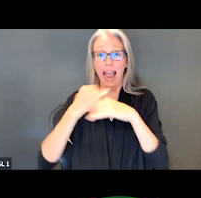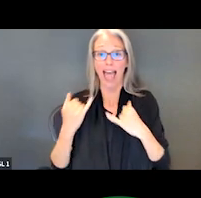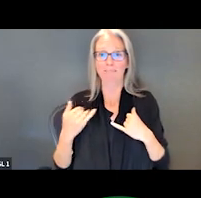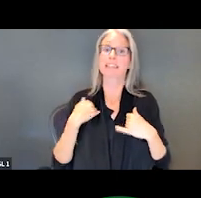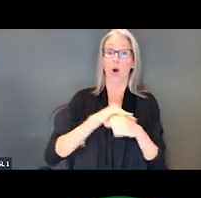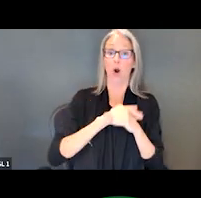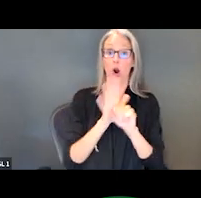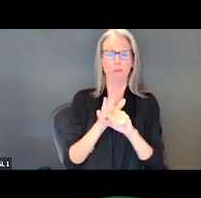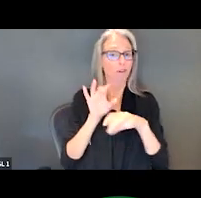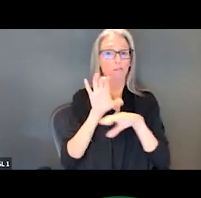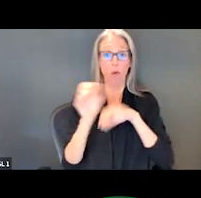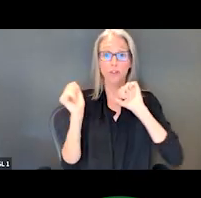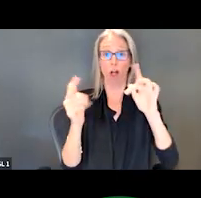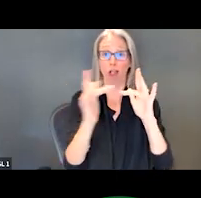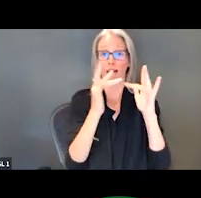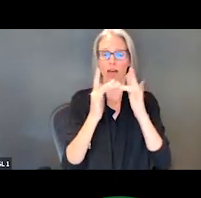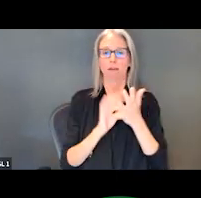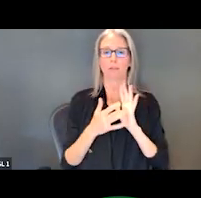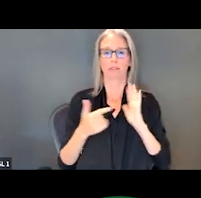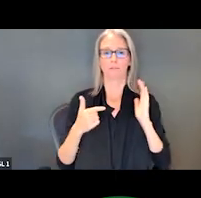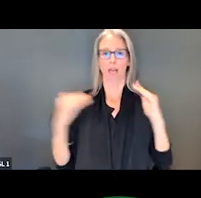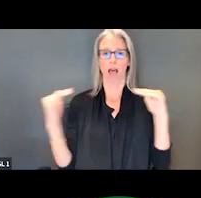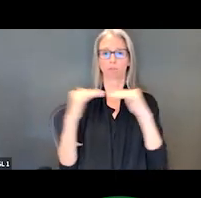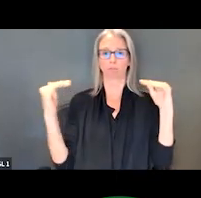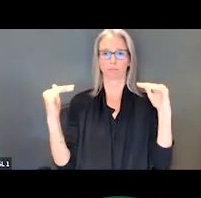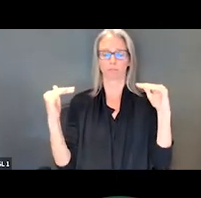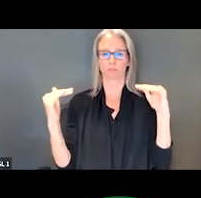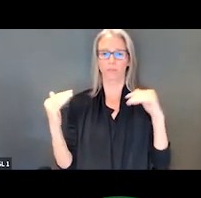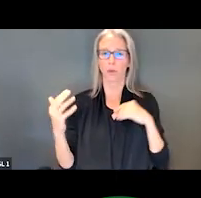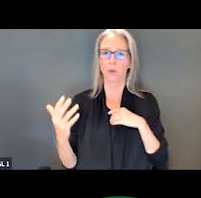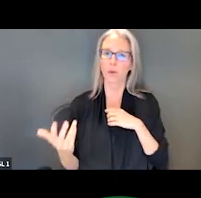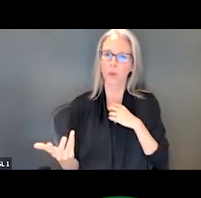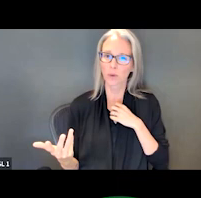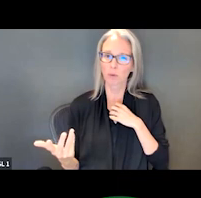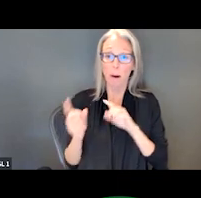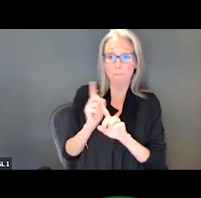I remember doing an assessment on a large company and I went around I was measuring